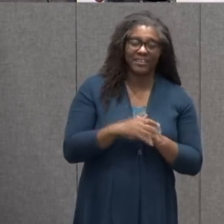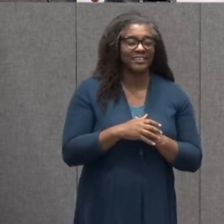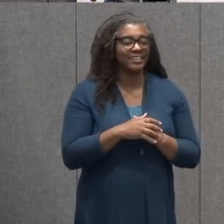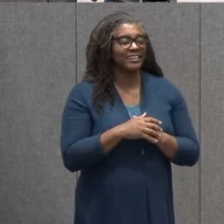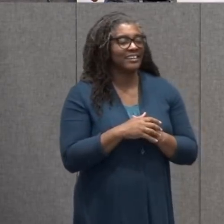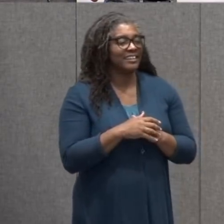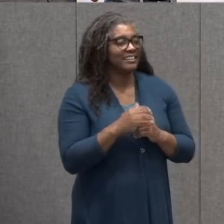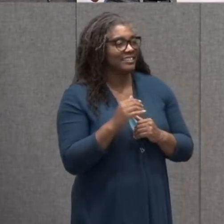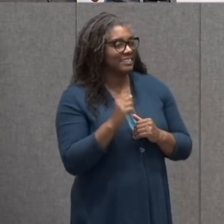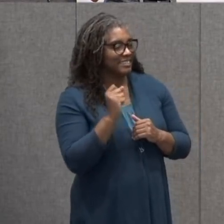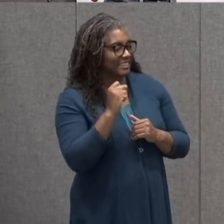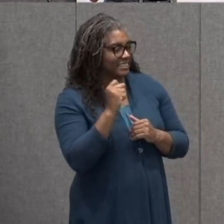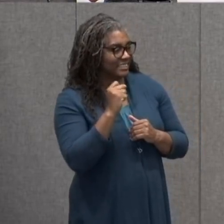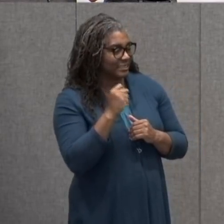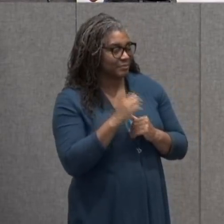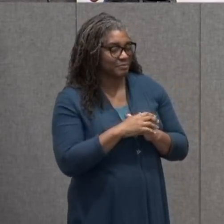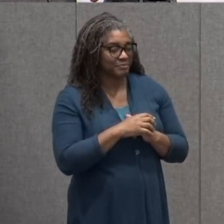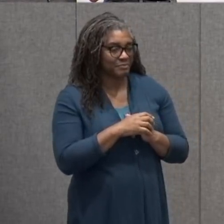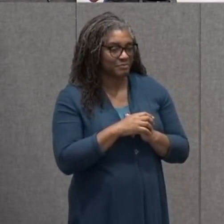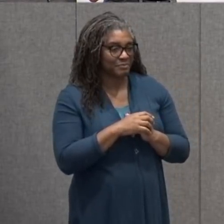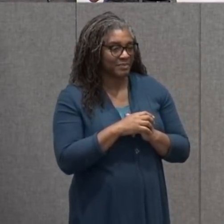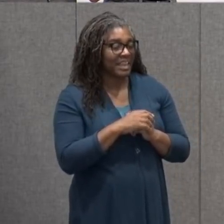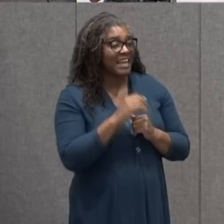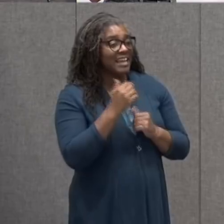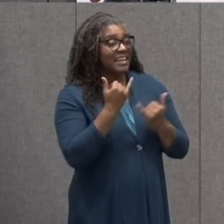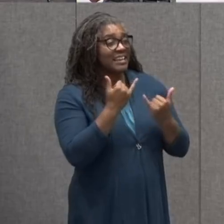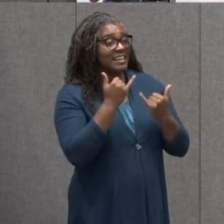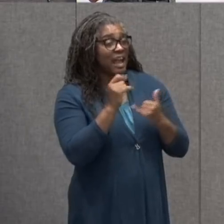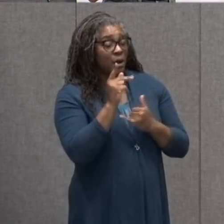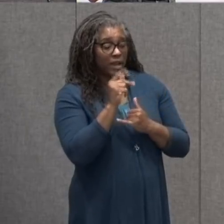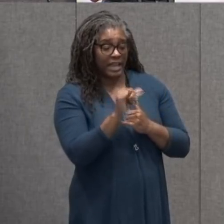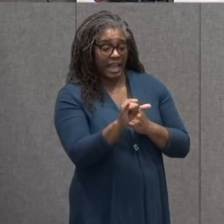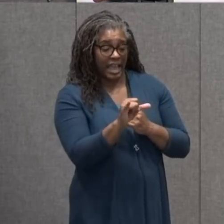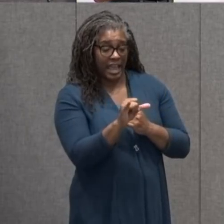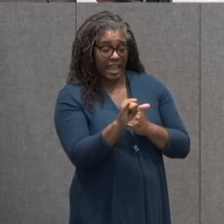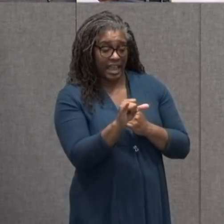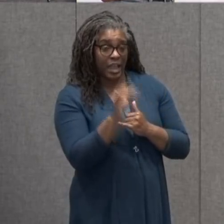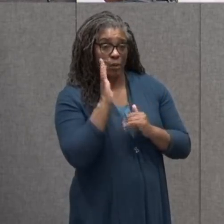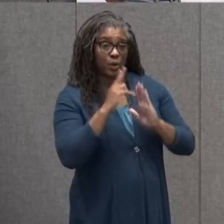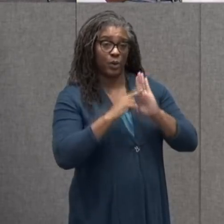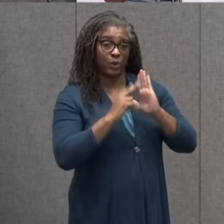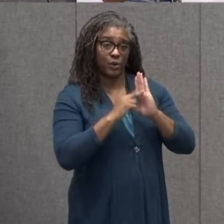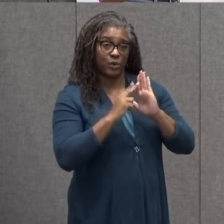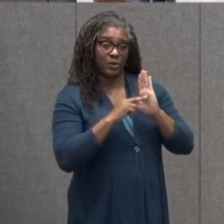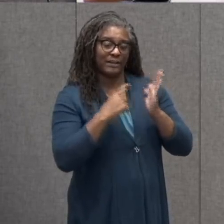and she is going to read to you some changes in nature. Super. Thanks for playing with me.